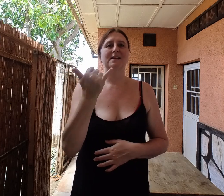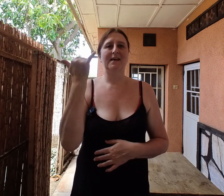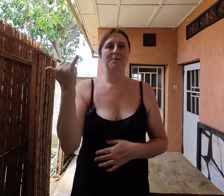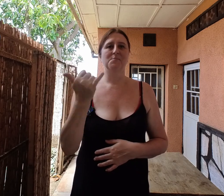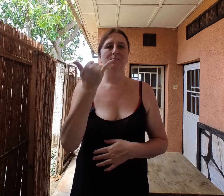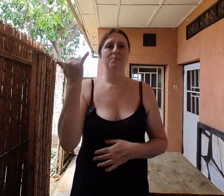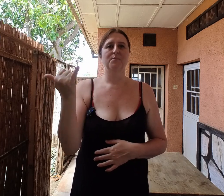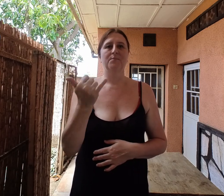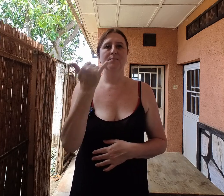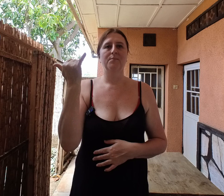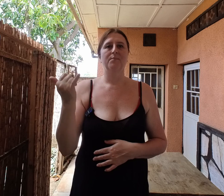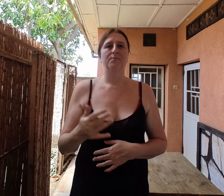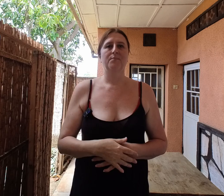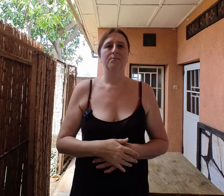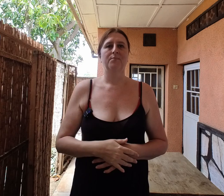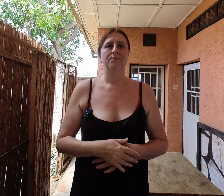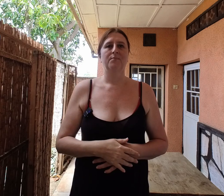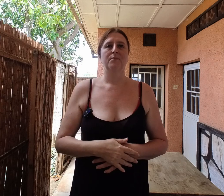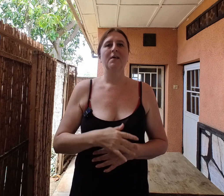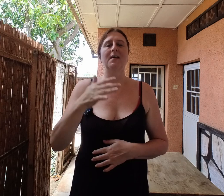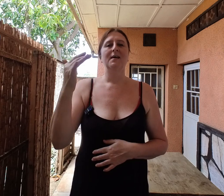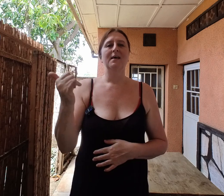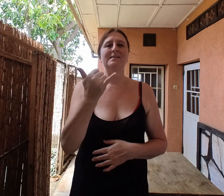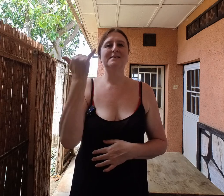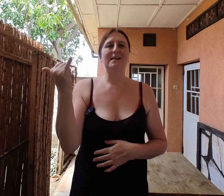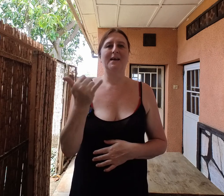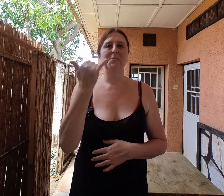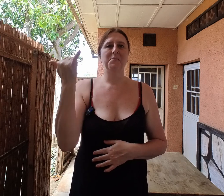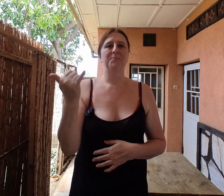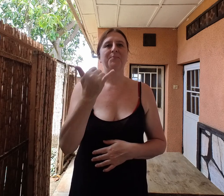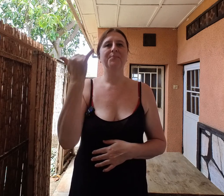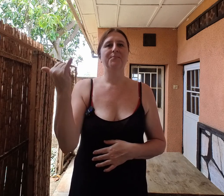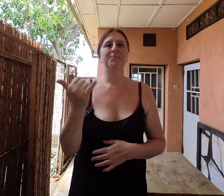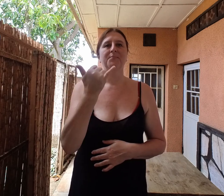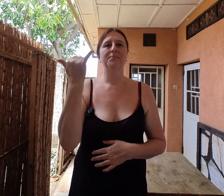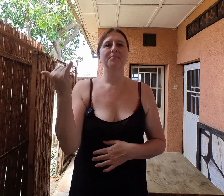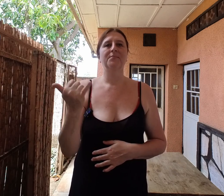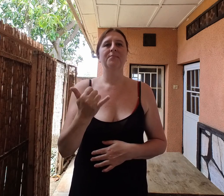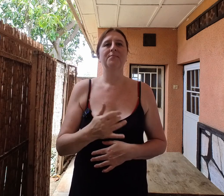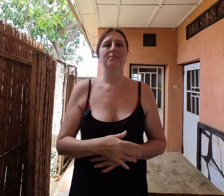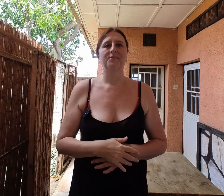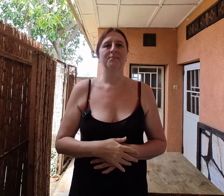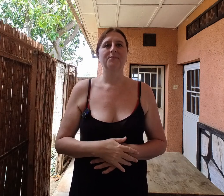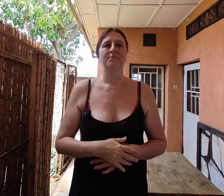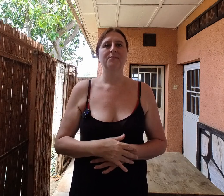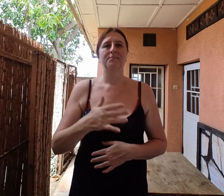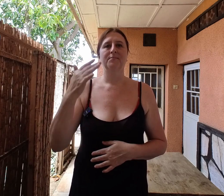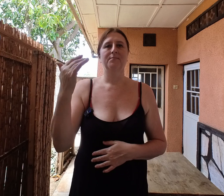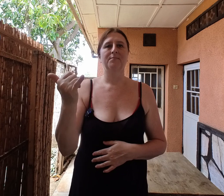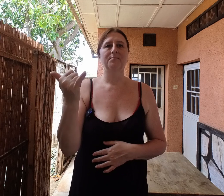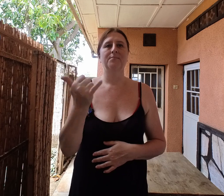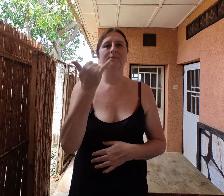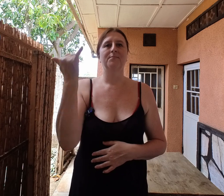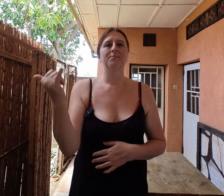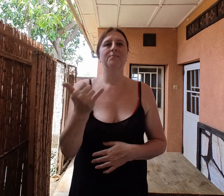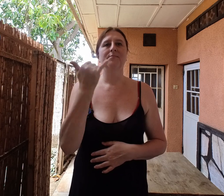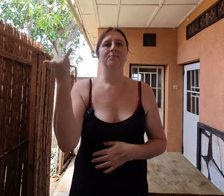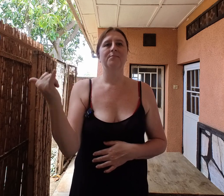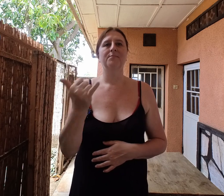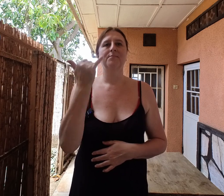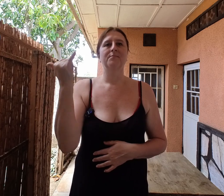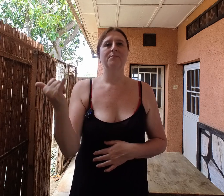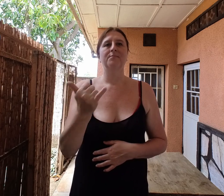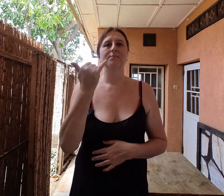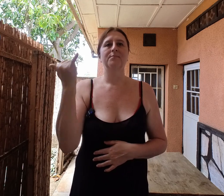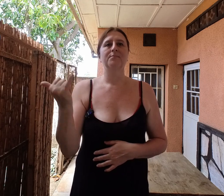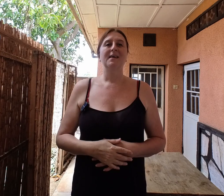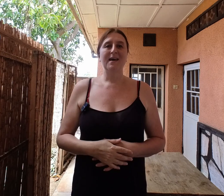Italy.